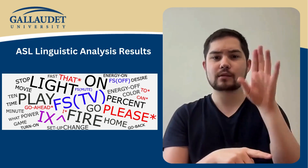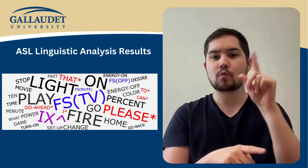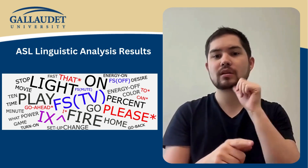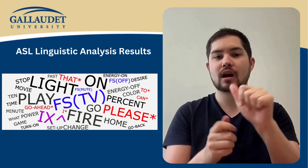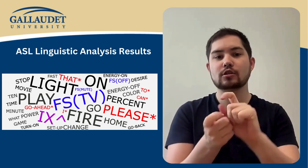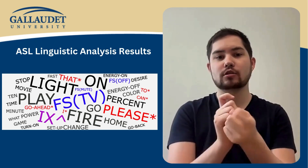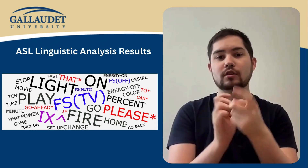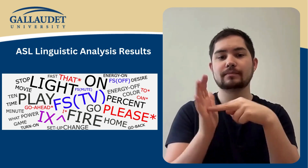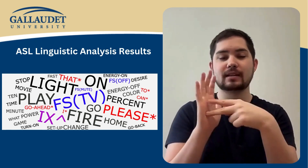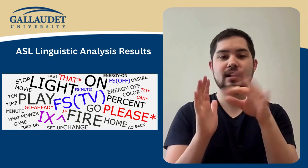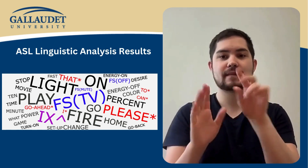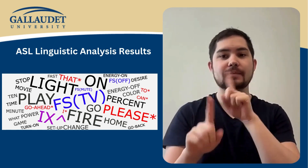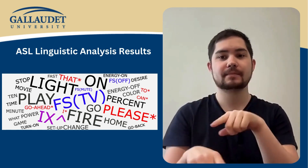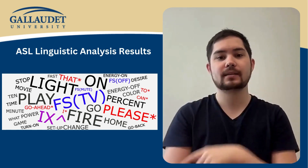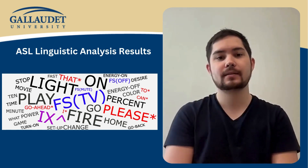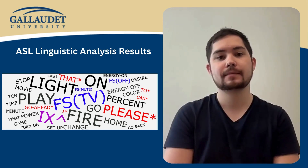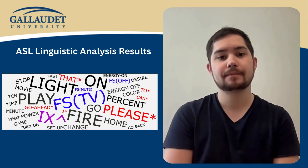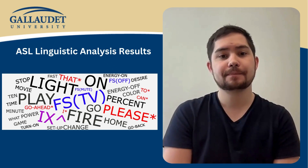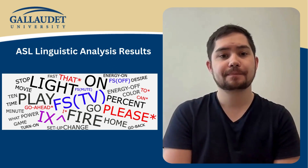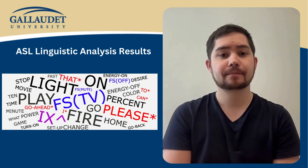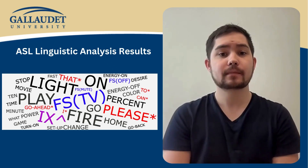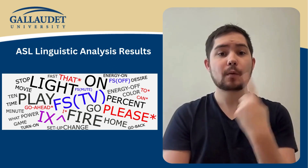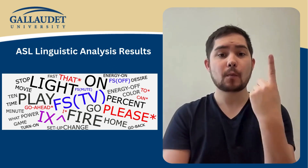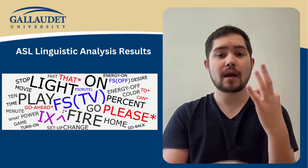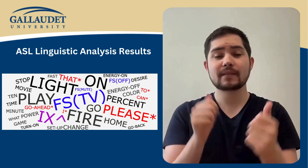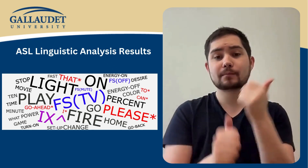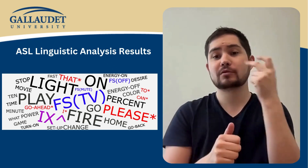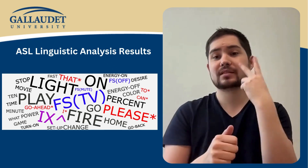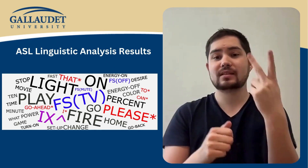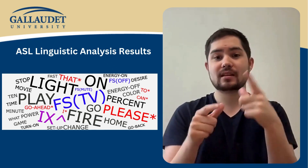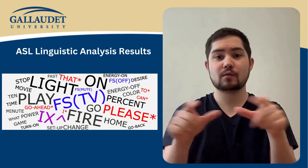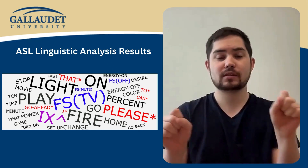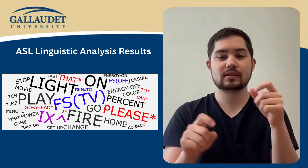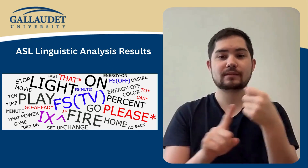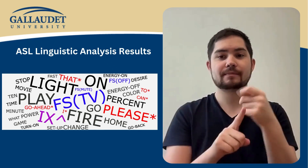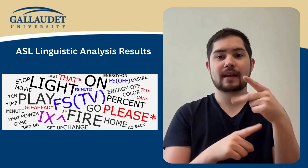One of the most-seen linguistic phenomena was fingerspelling, which is often, but not